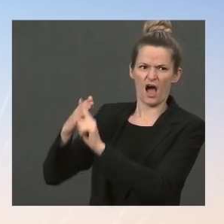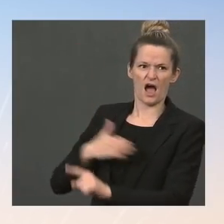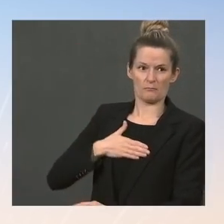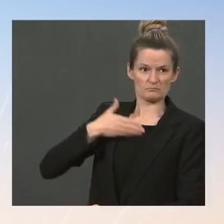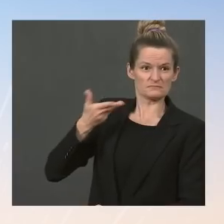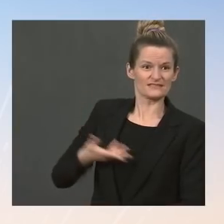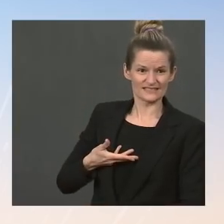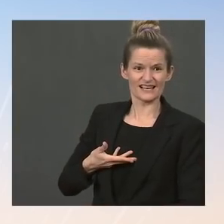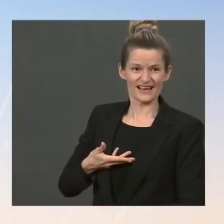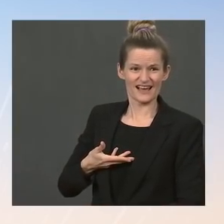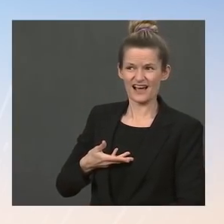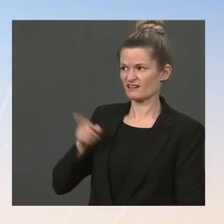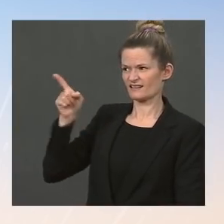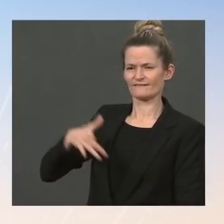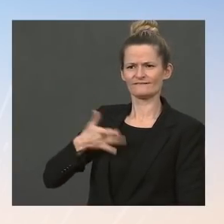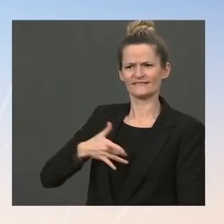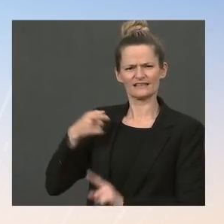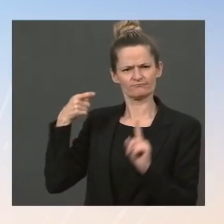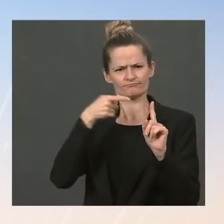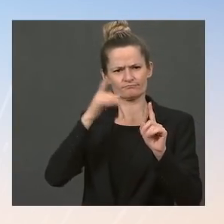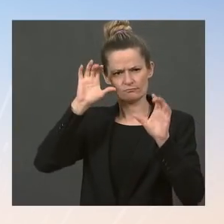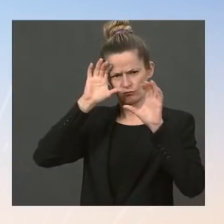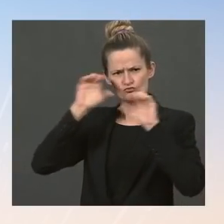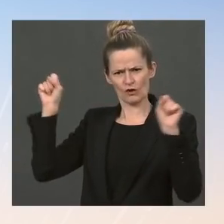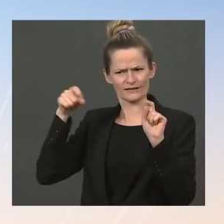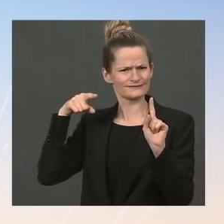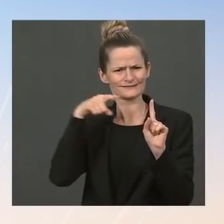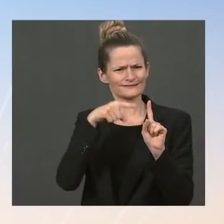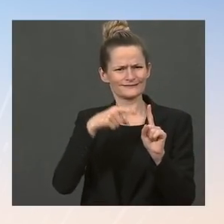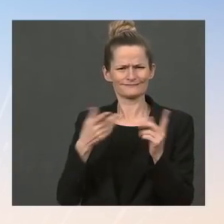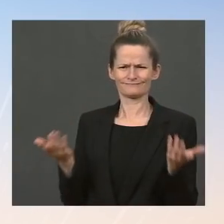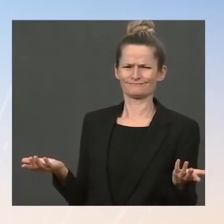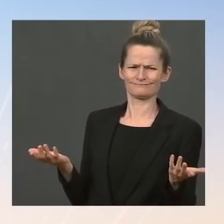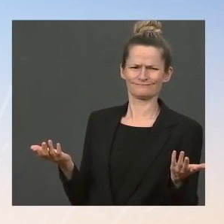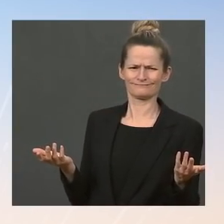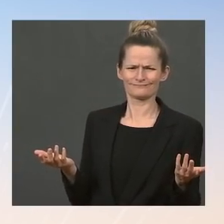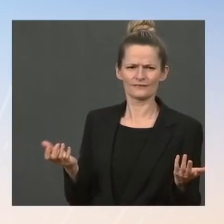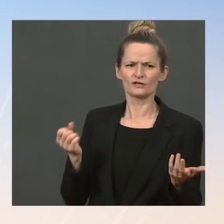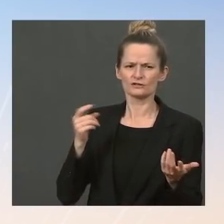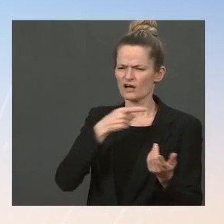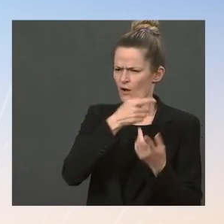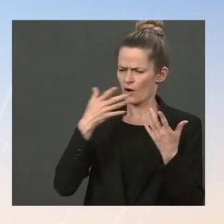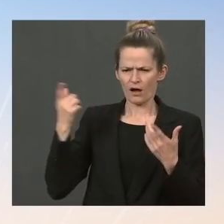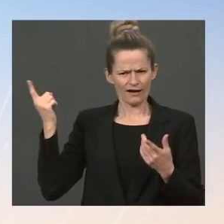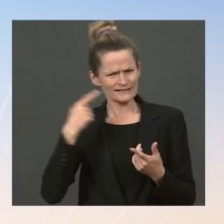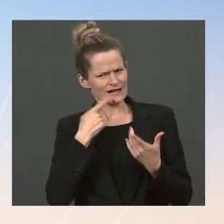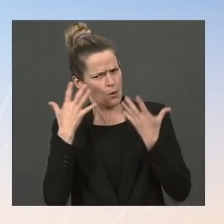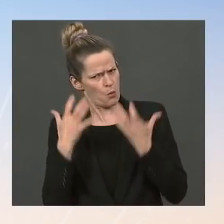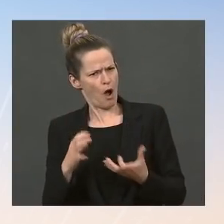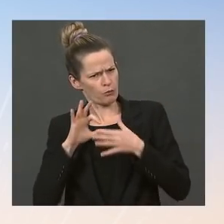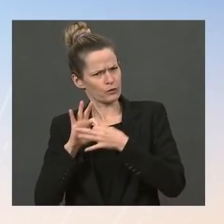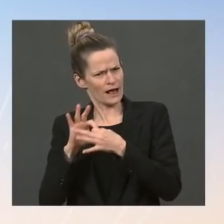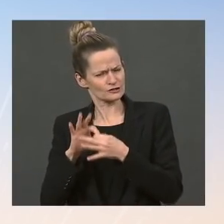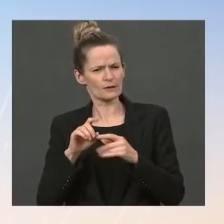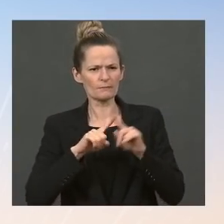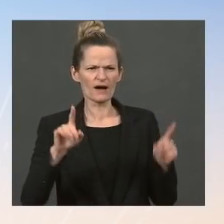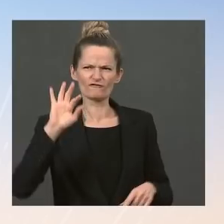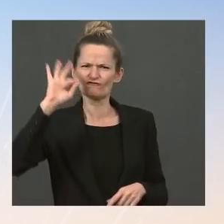who talked about being a steady hand and normal relationships when the French are mad today; they were -- other NATO partners